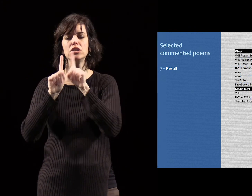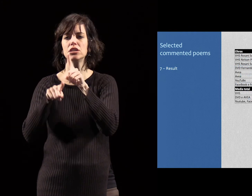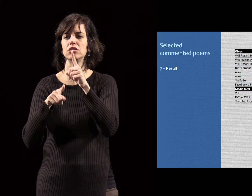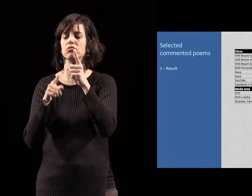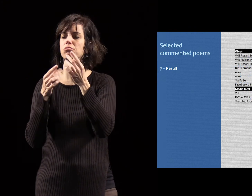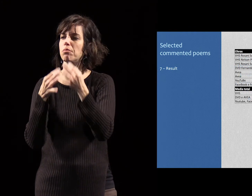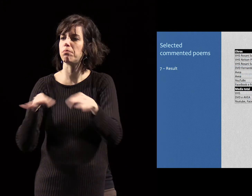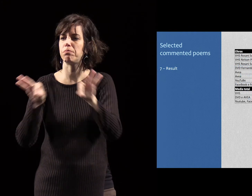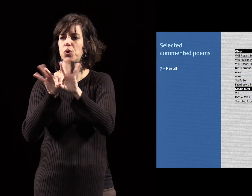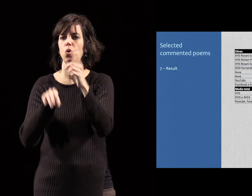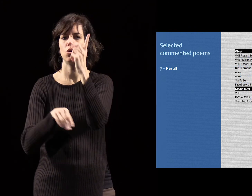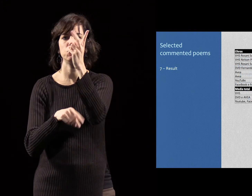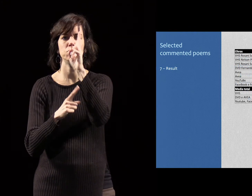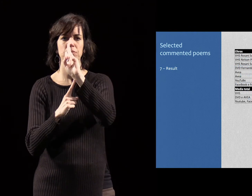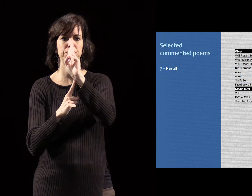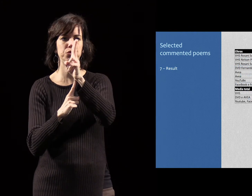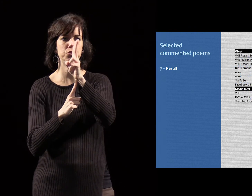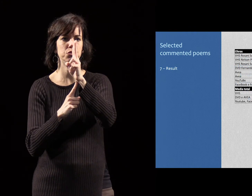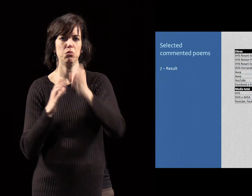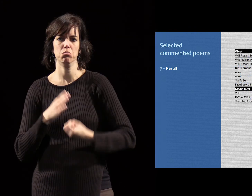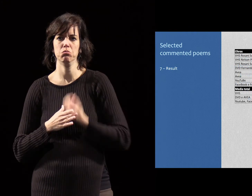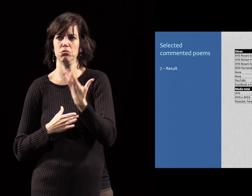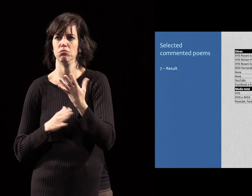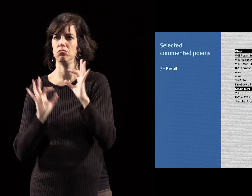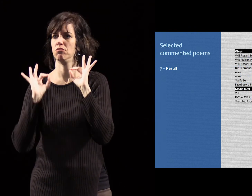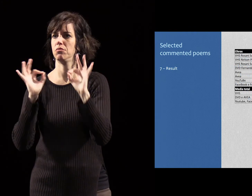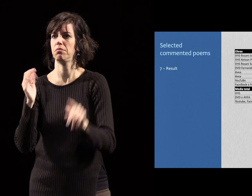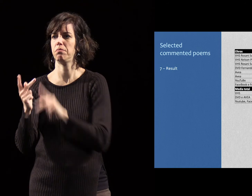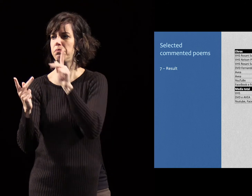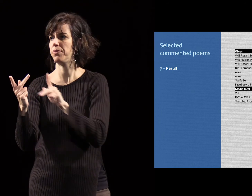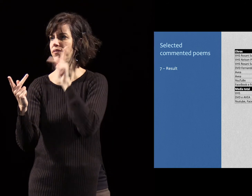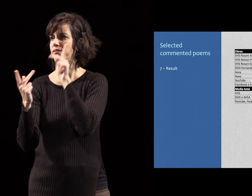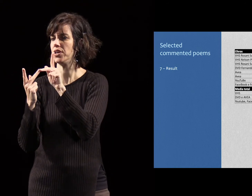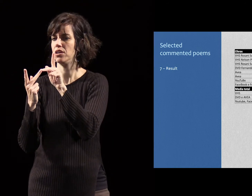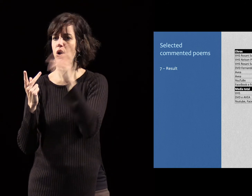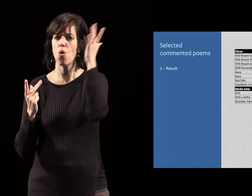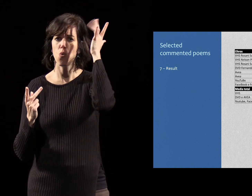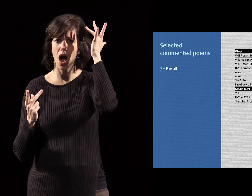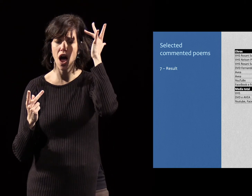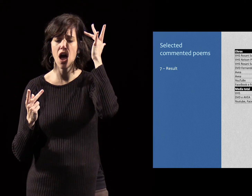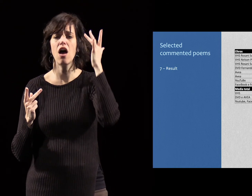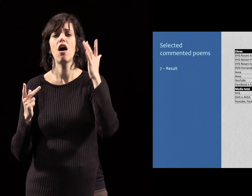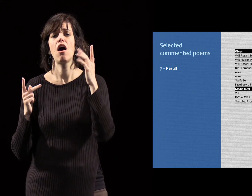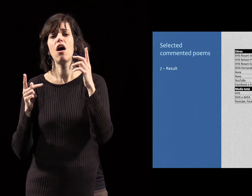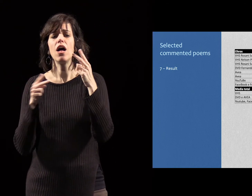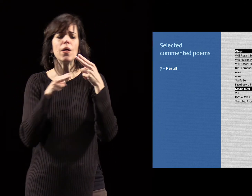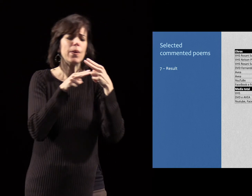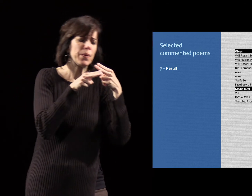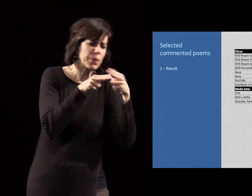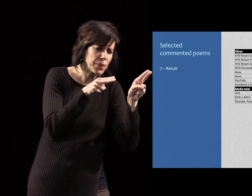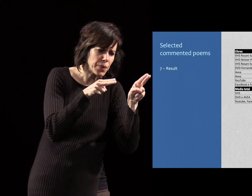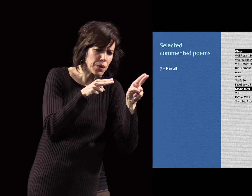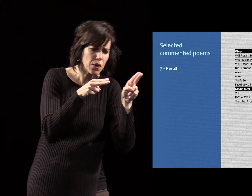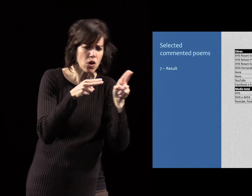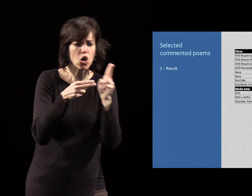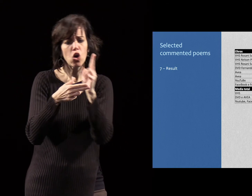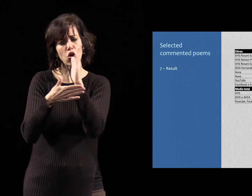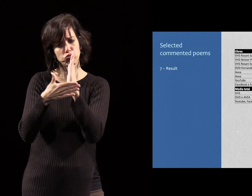As for the results, what I realized is that two minutes is the perfect number, the magic number.